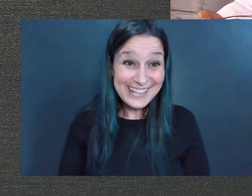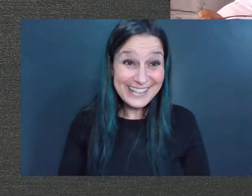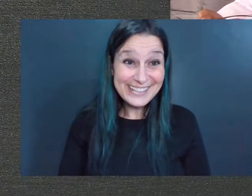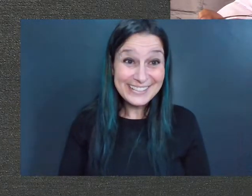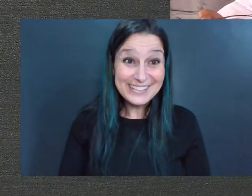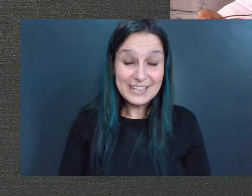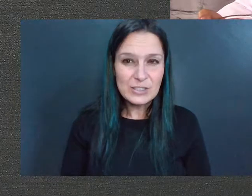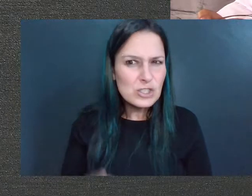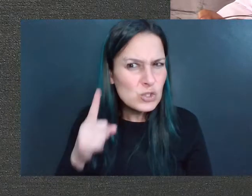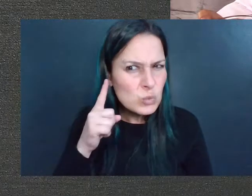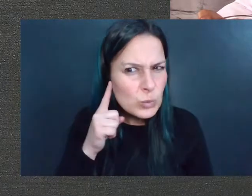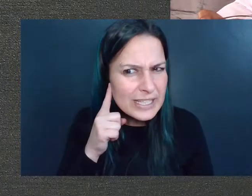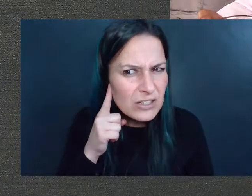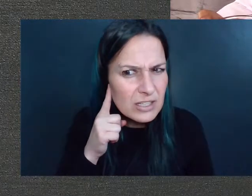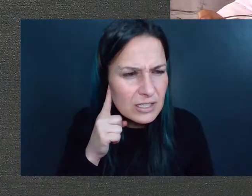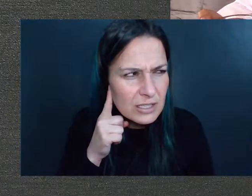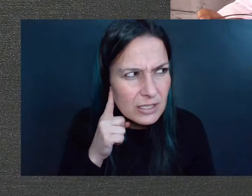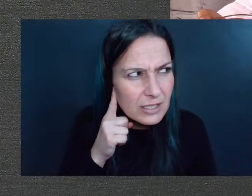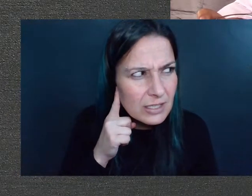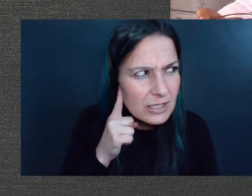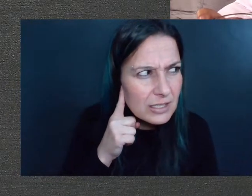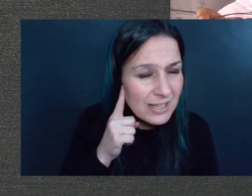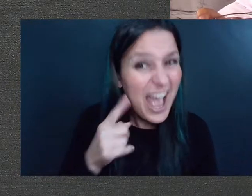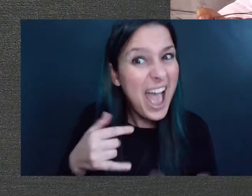Did you hear it? I can still hear it.